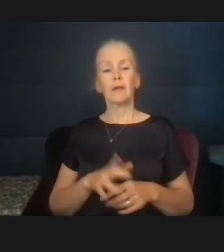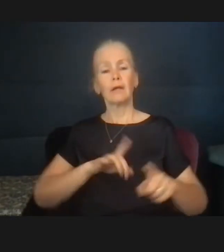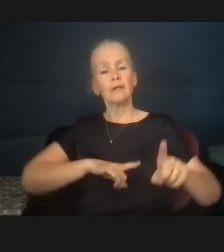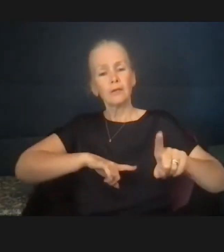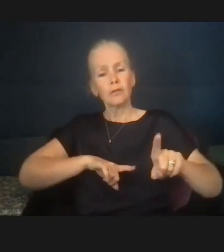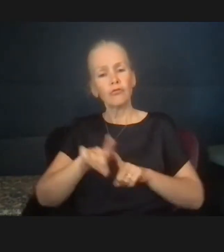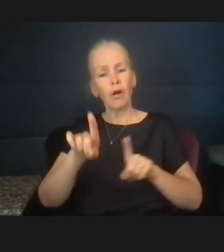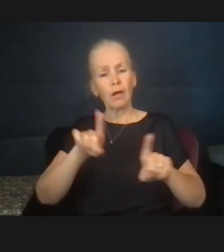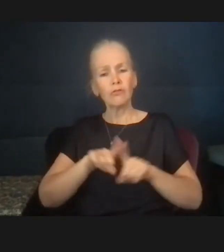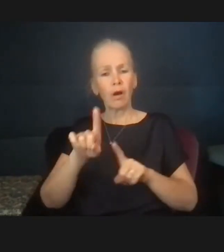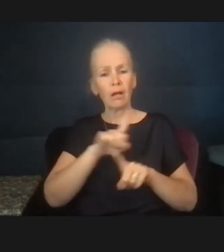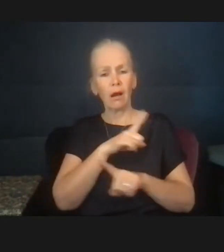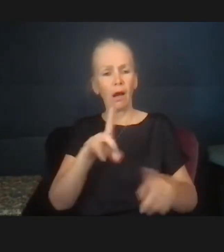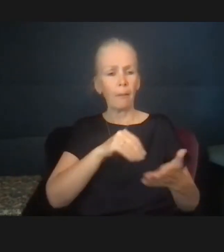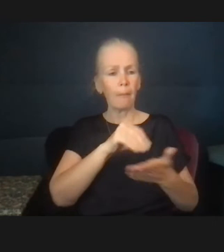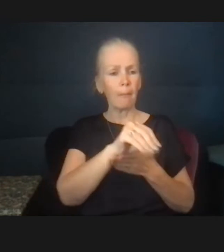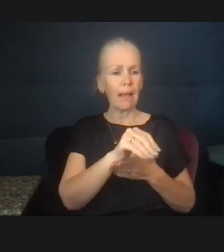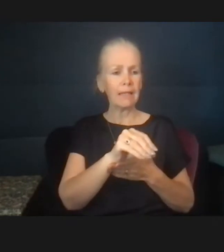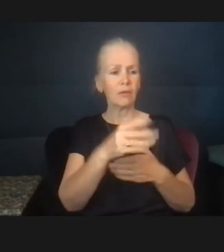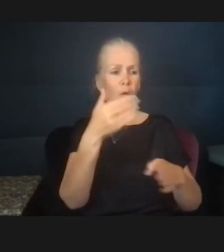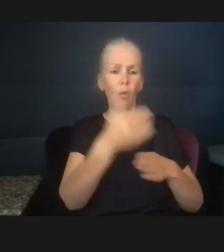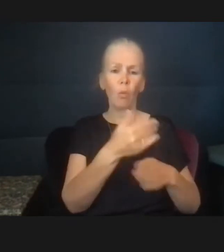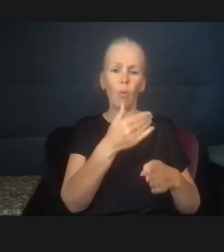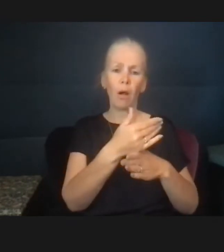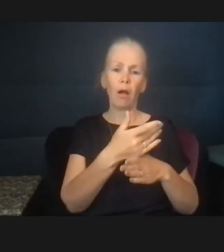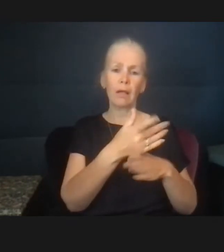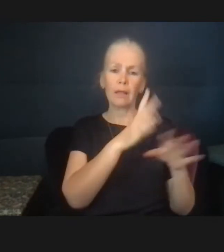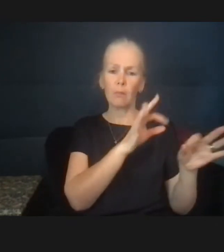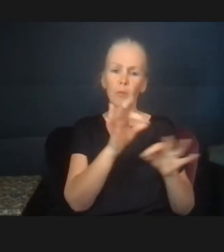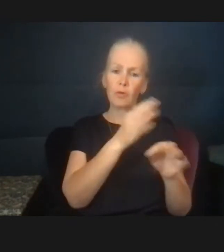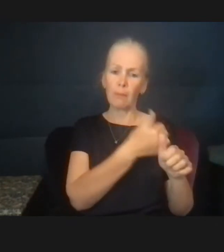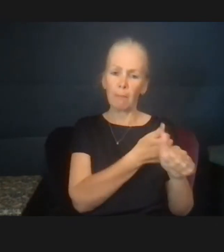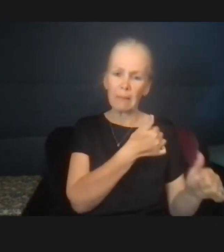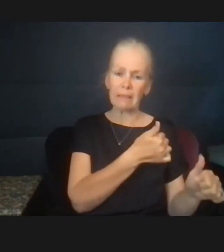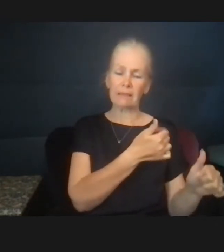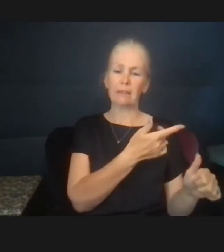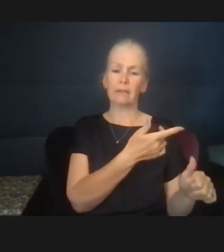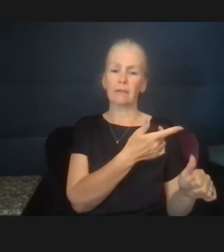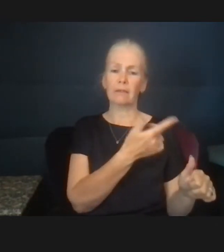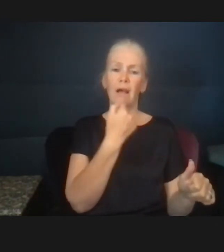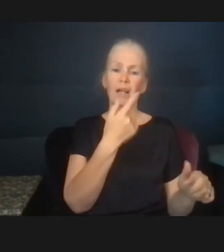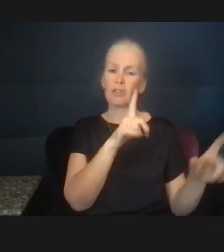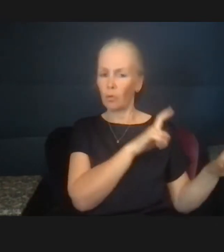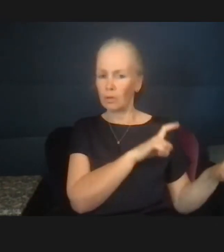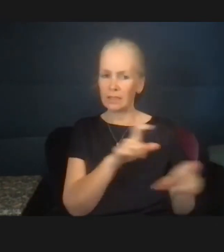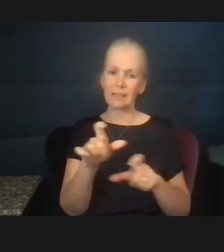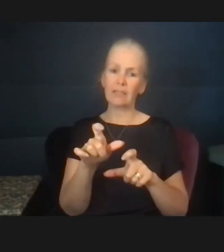constant unpaid internships which I could only continue with for a very short amount of